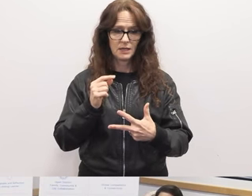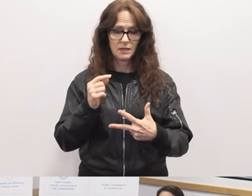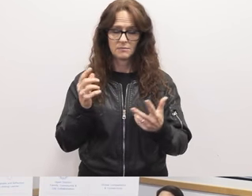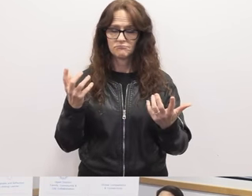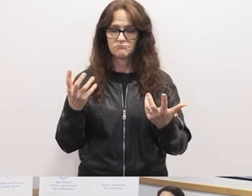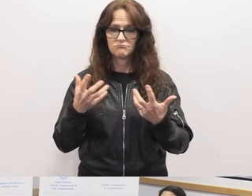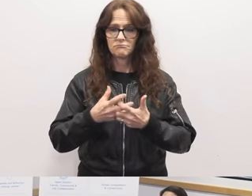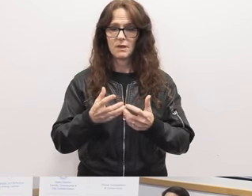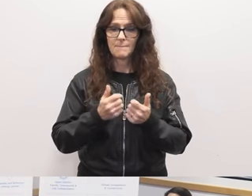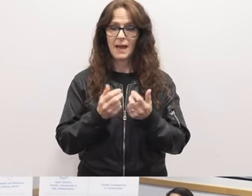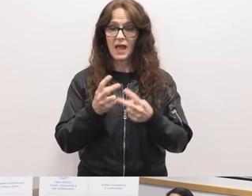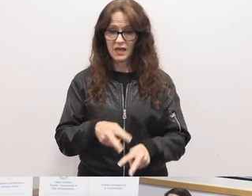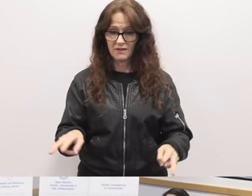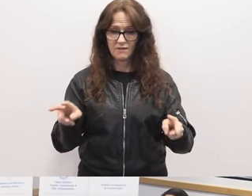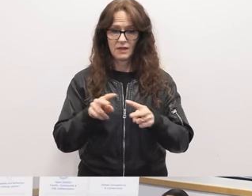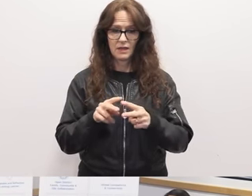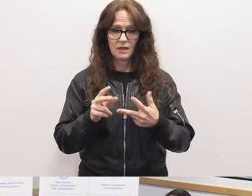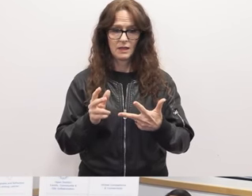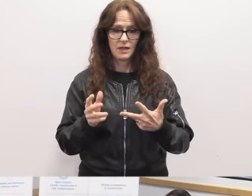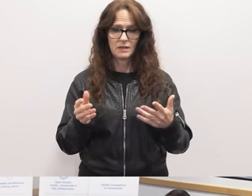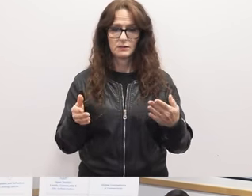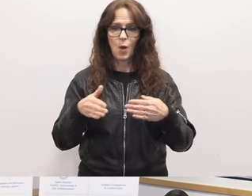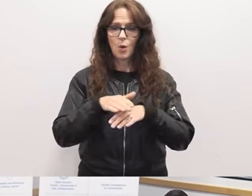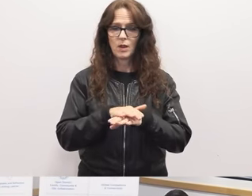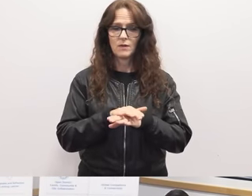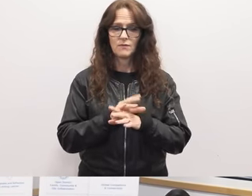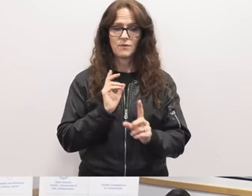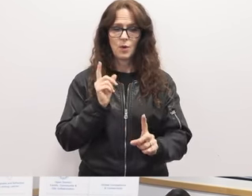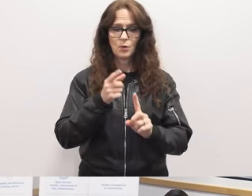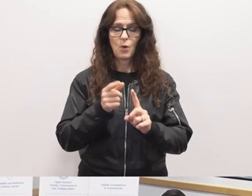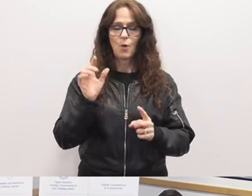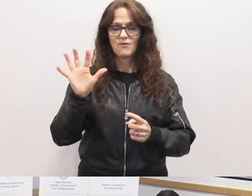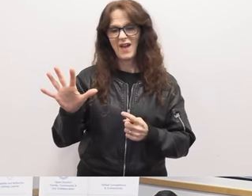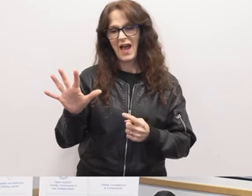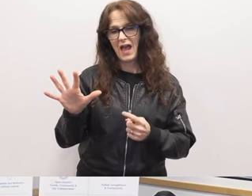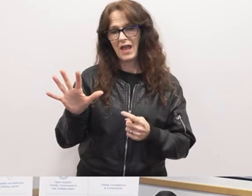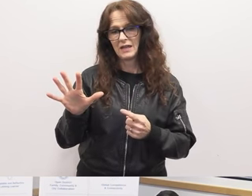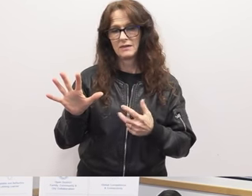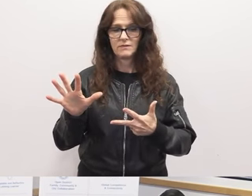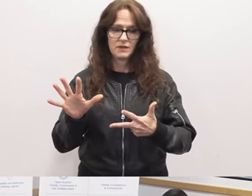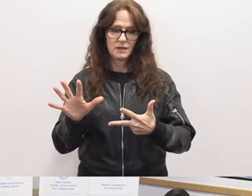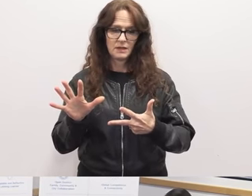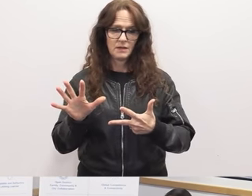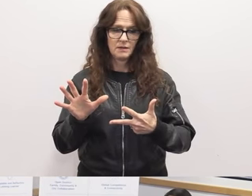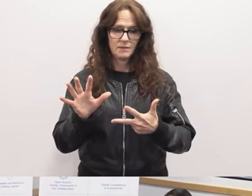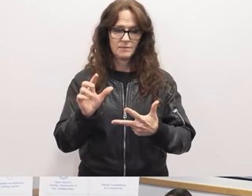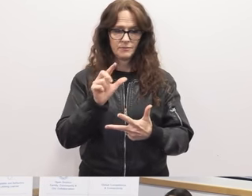has some overlaps to goal number five, so, or at least in the community's interest.